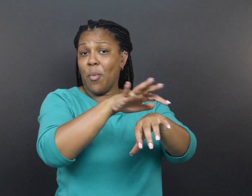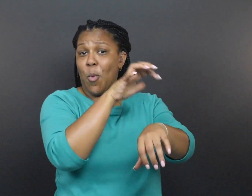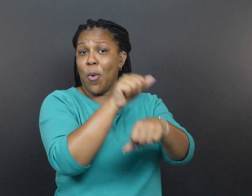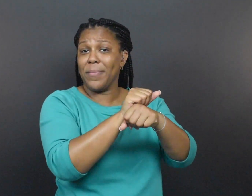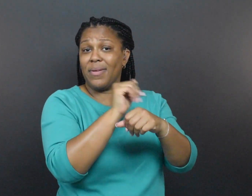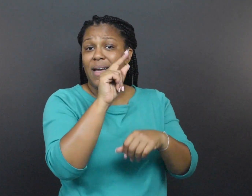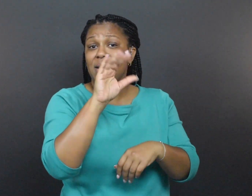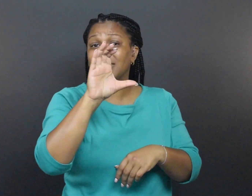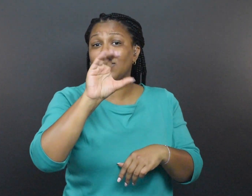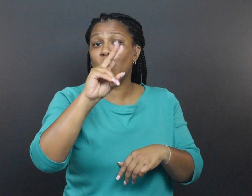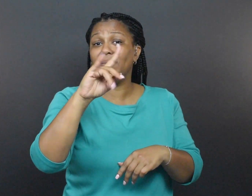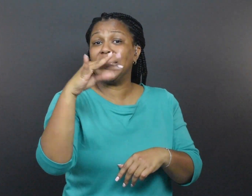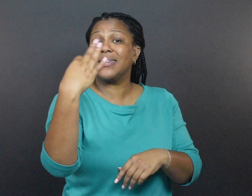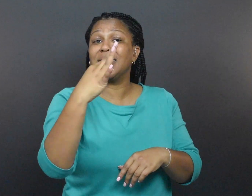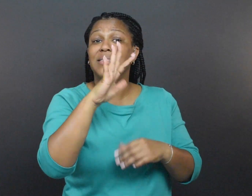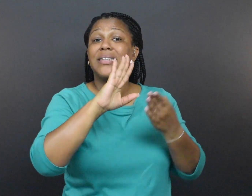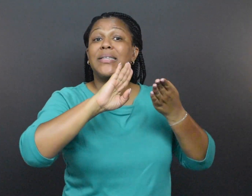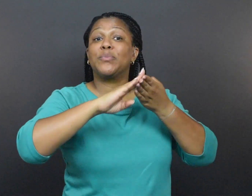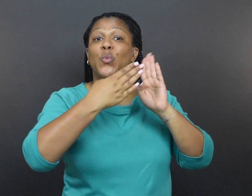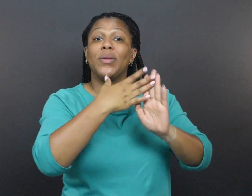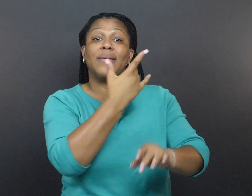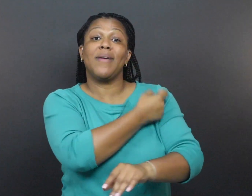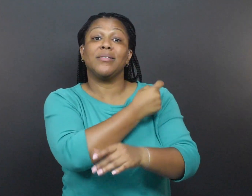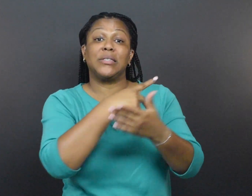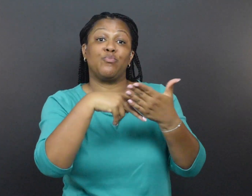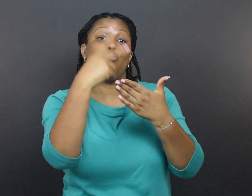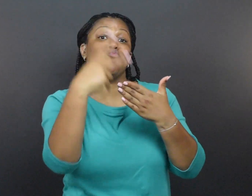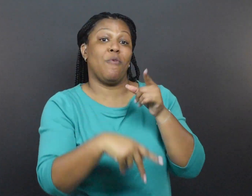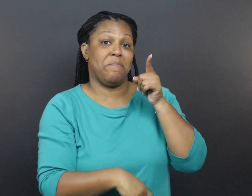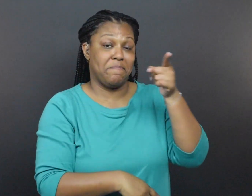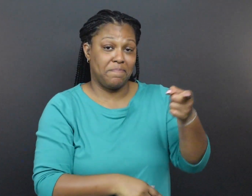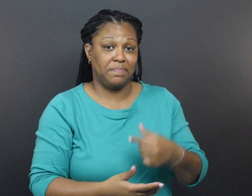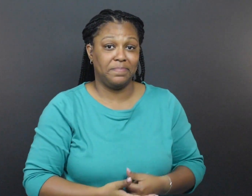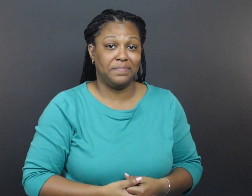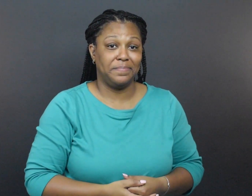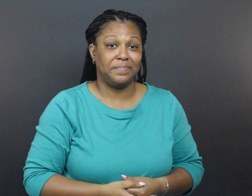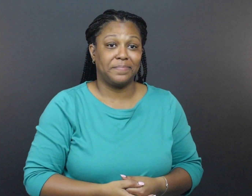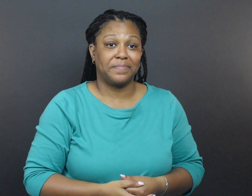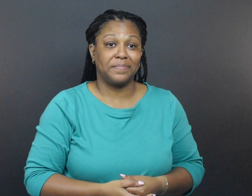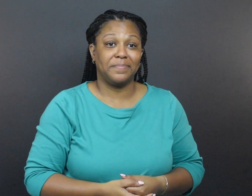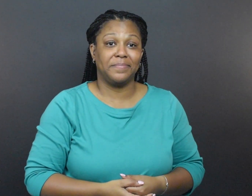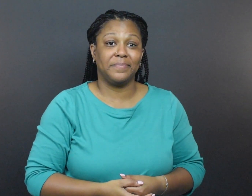are welcome or you can make an appointment at COVID-19 Community Vaccination Program.